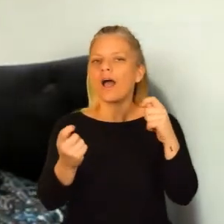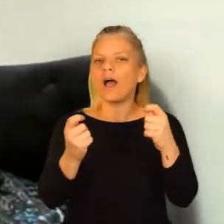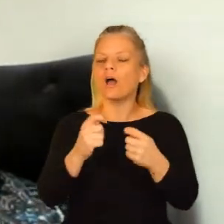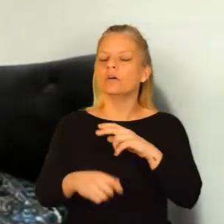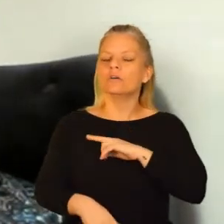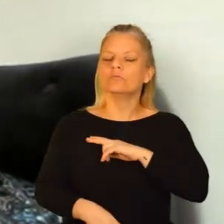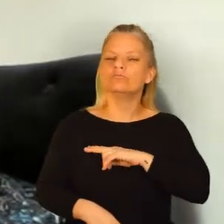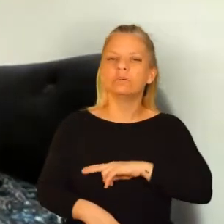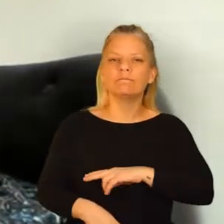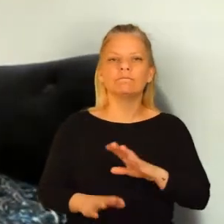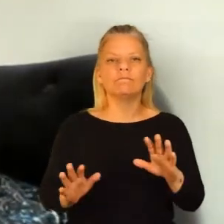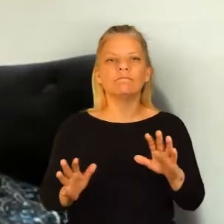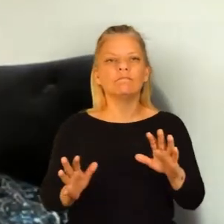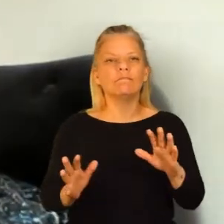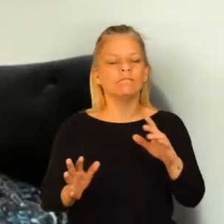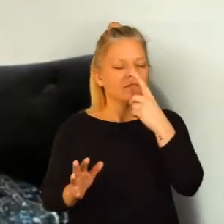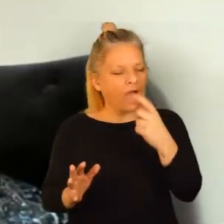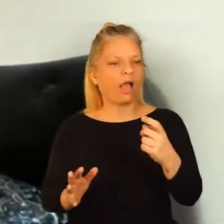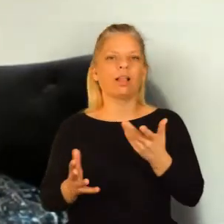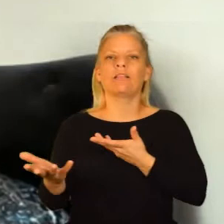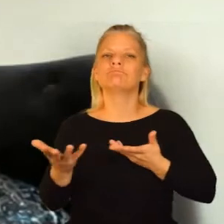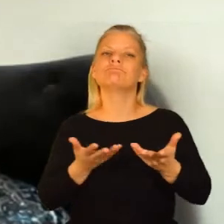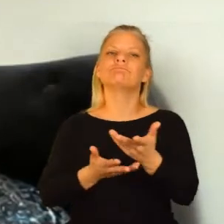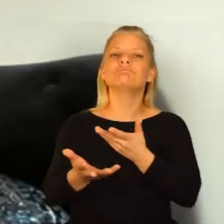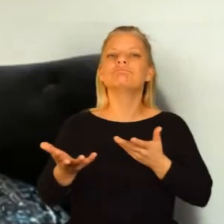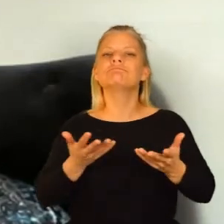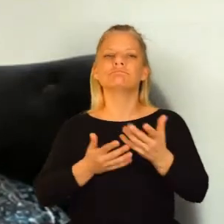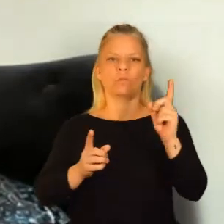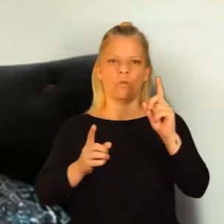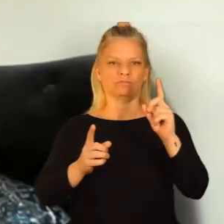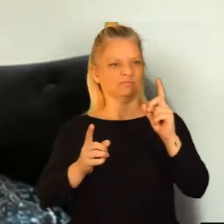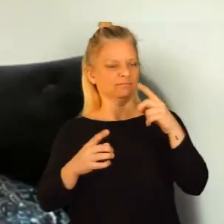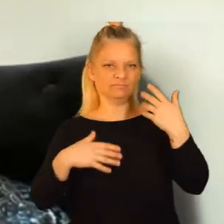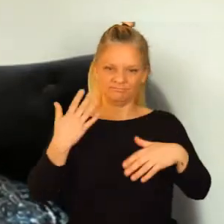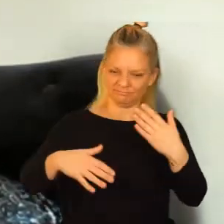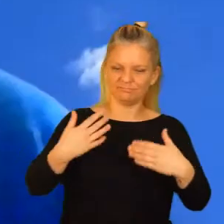about their favourite biscuits is a lot easier than talking about voices to start off with yes.